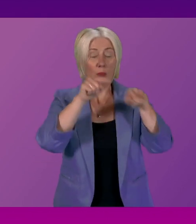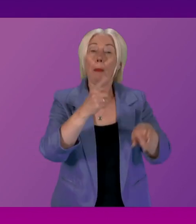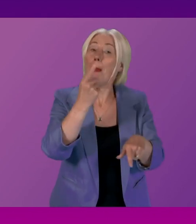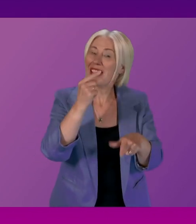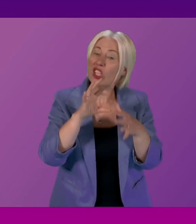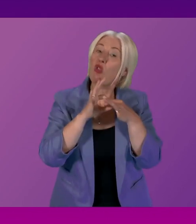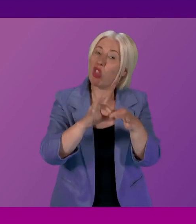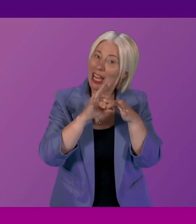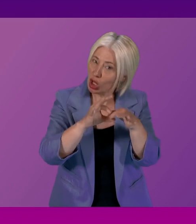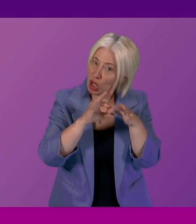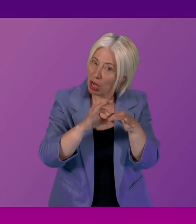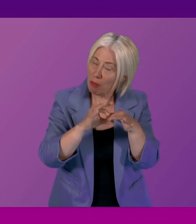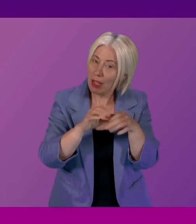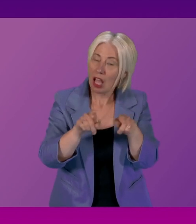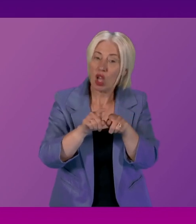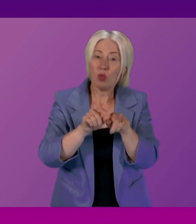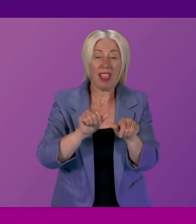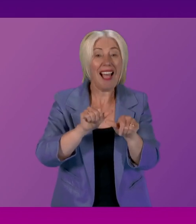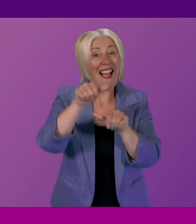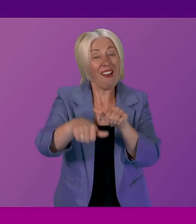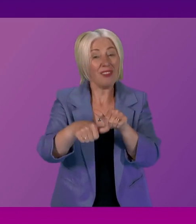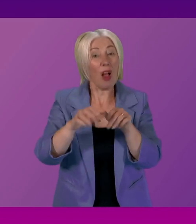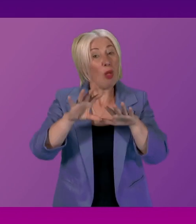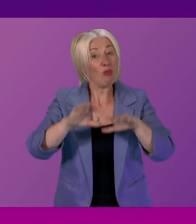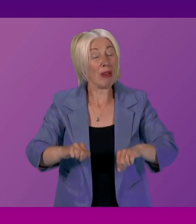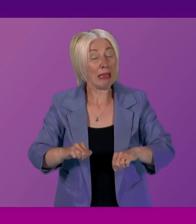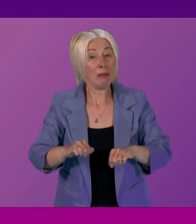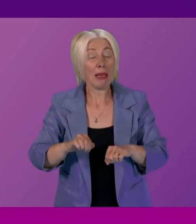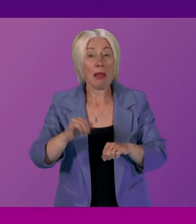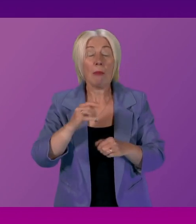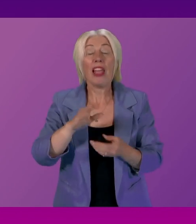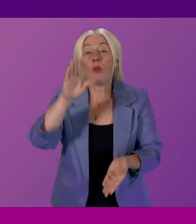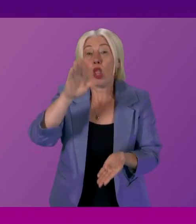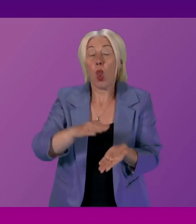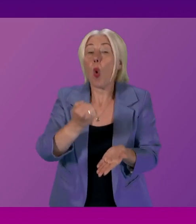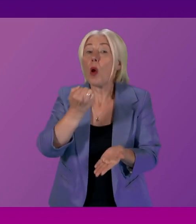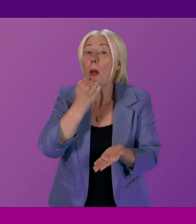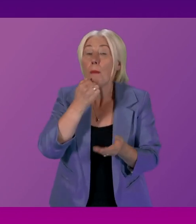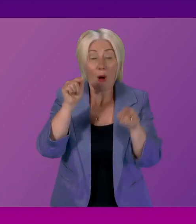sometimes even after the alleged crime, may be an influence on the low conviction rate, no matter what we do.